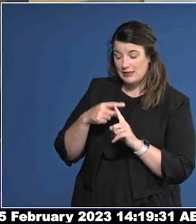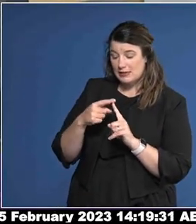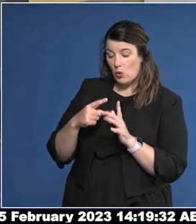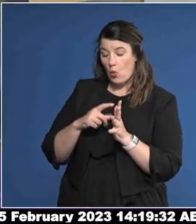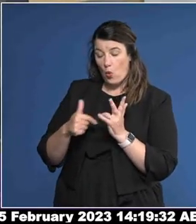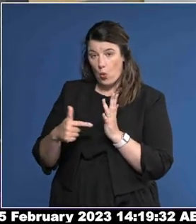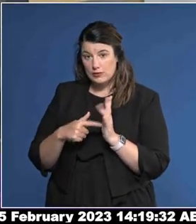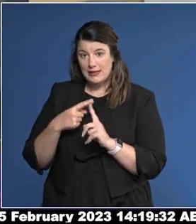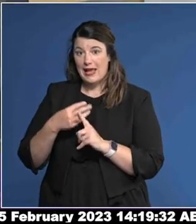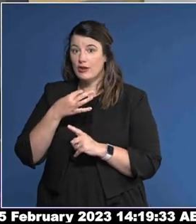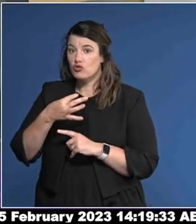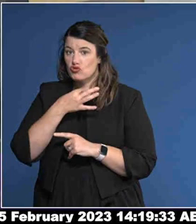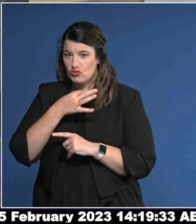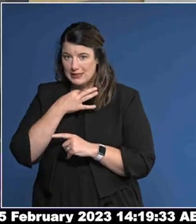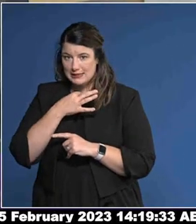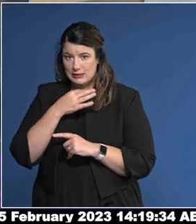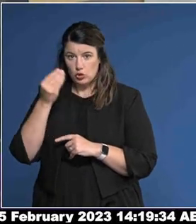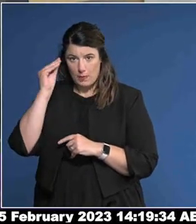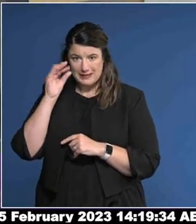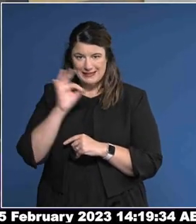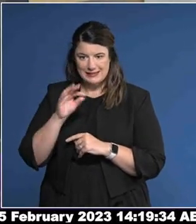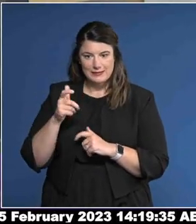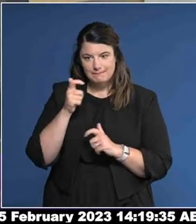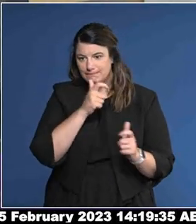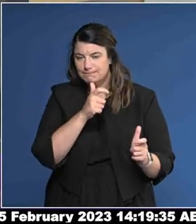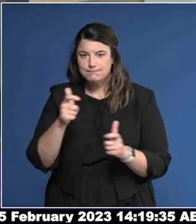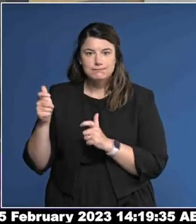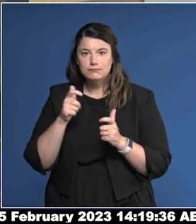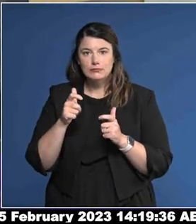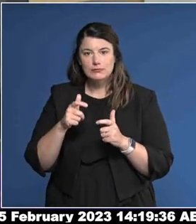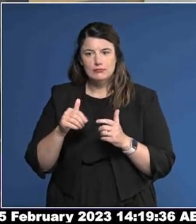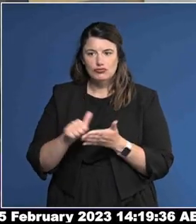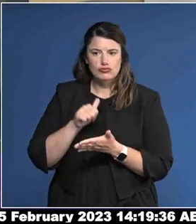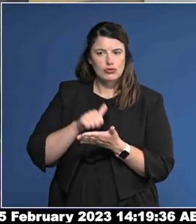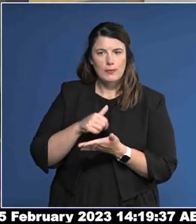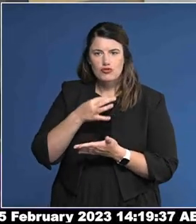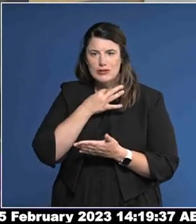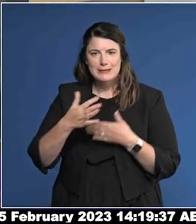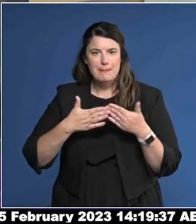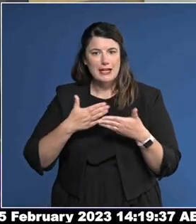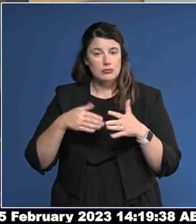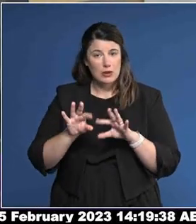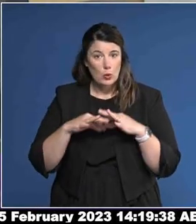sufficient oversight of risk management in the organisation, and the risk management